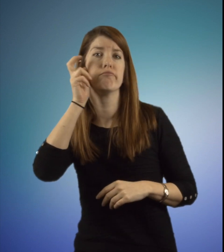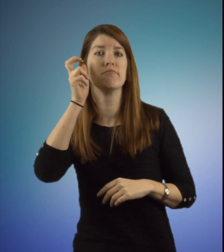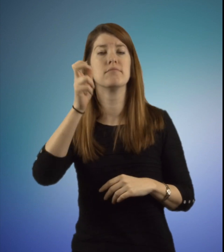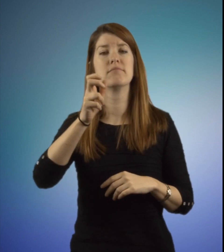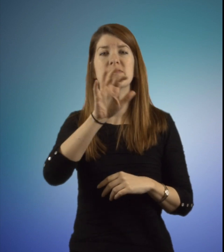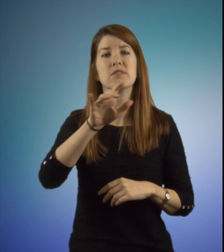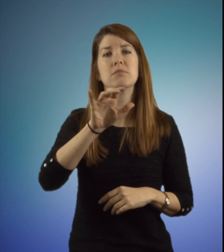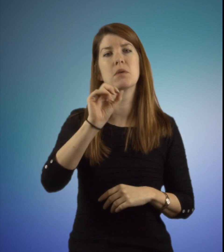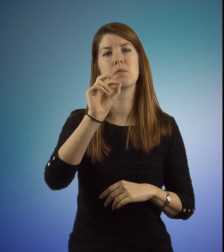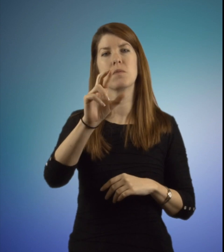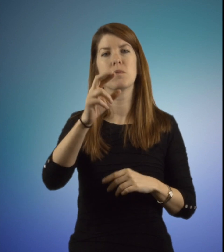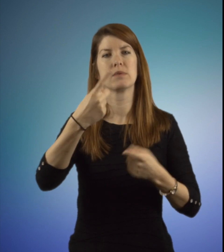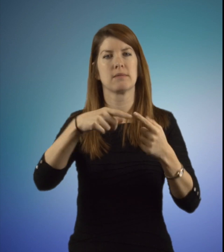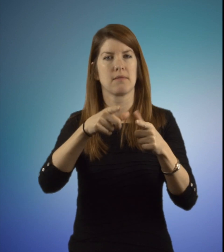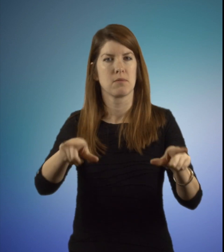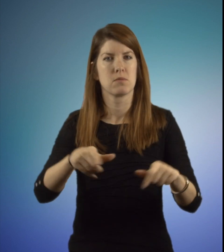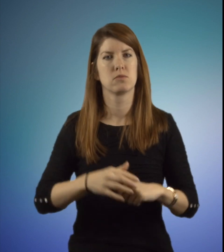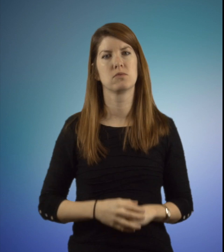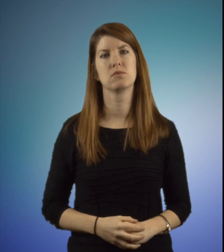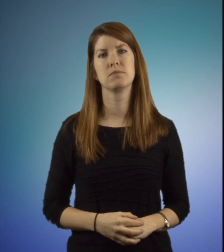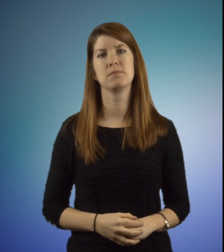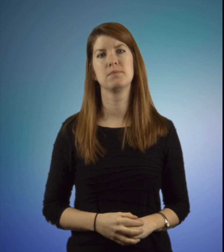aural, finger-spelling, or sign language.